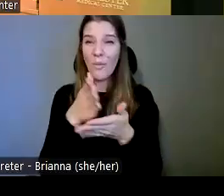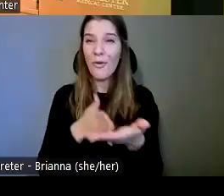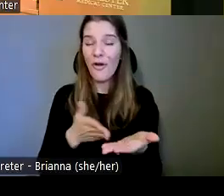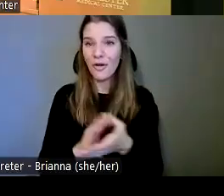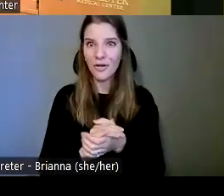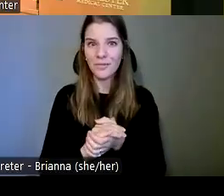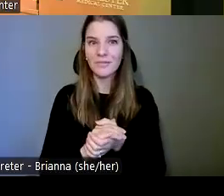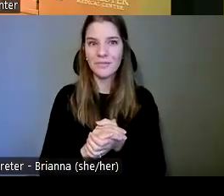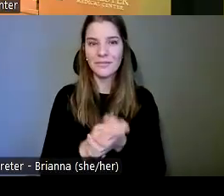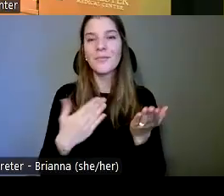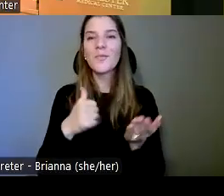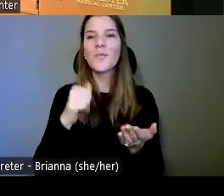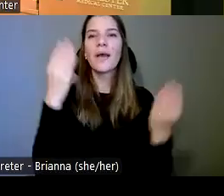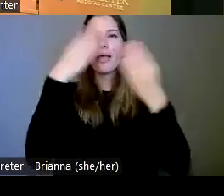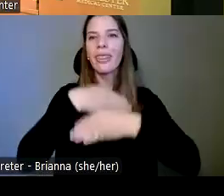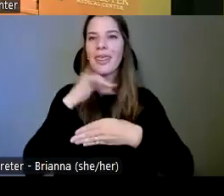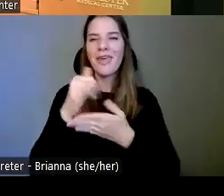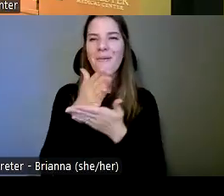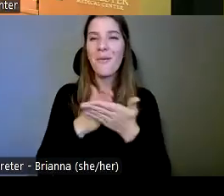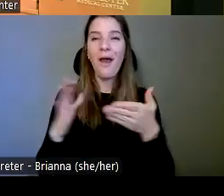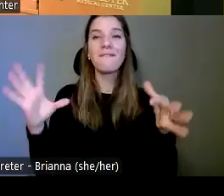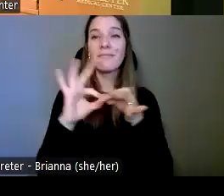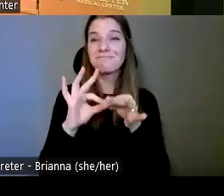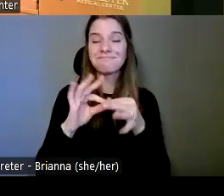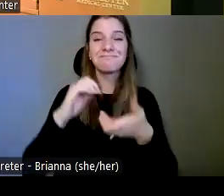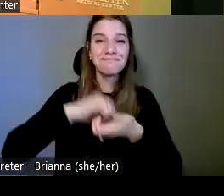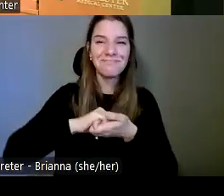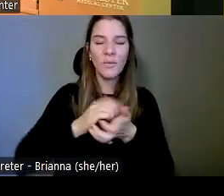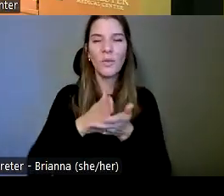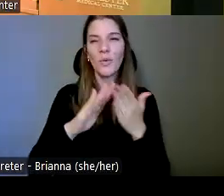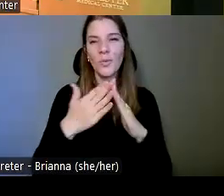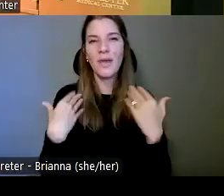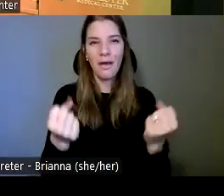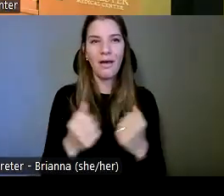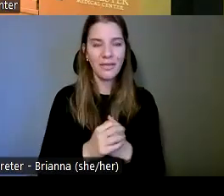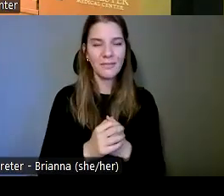about community health. I guess the two there's a lot of educational unlocks that we've kind